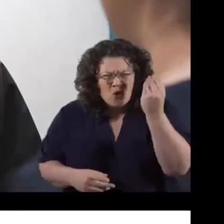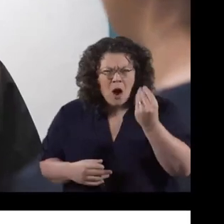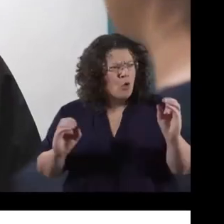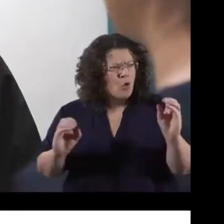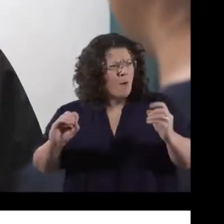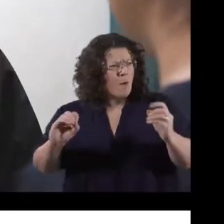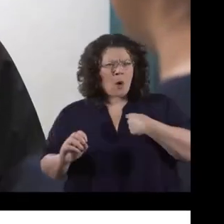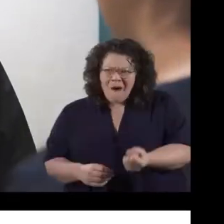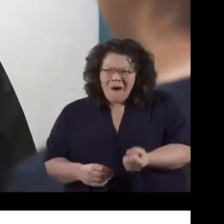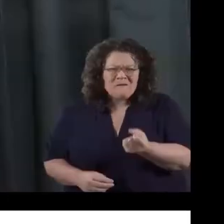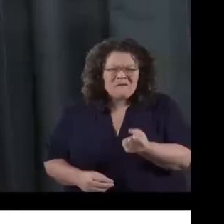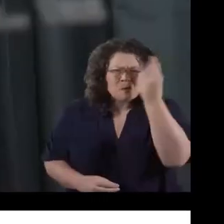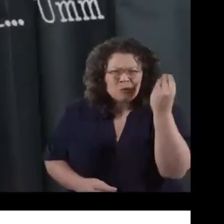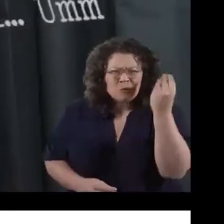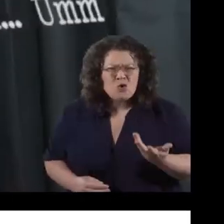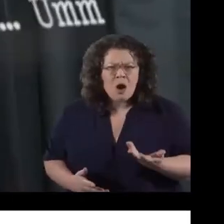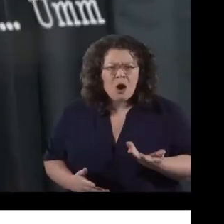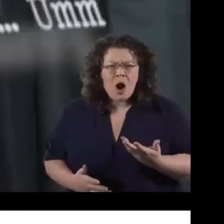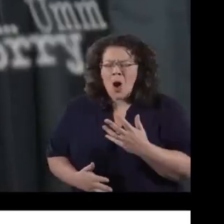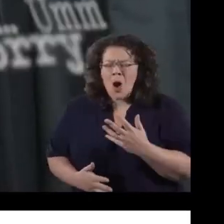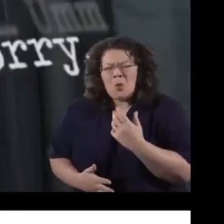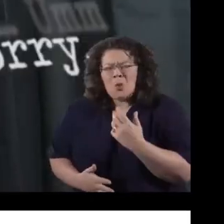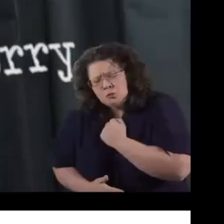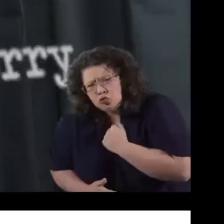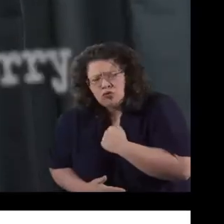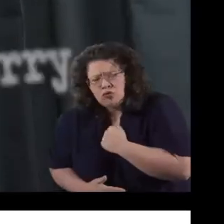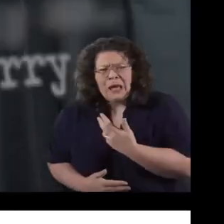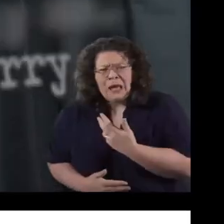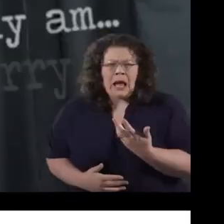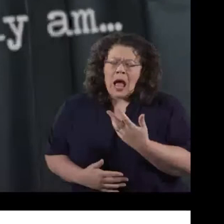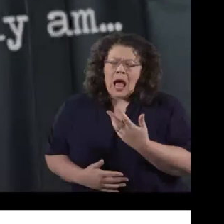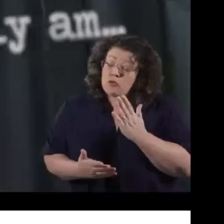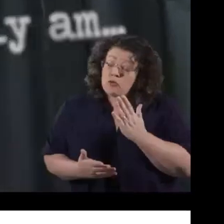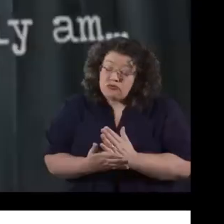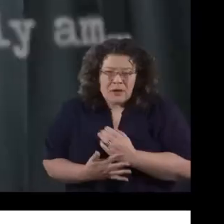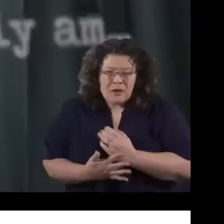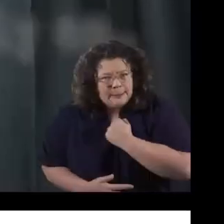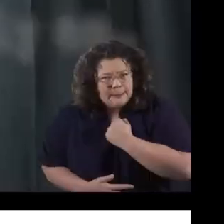To me, but not moving diet plan to do that particular that for.